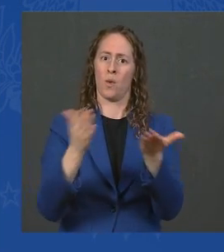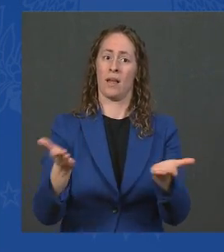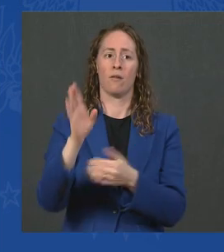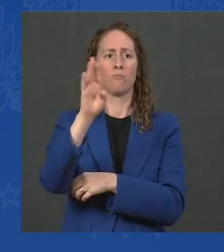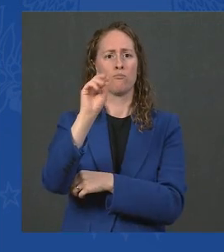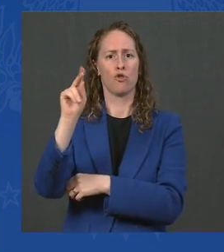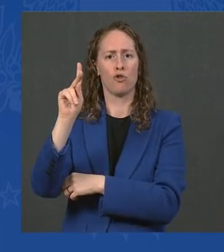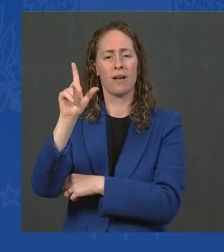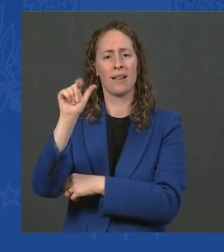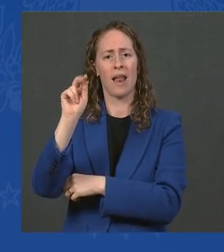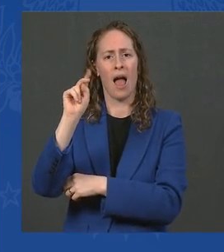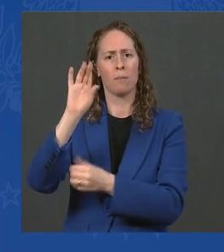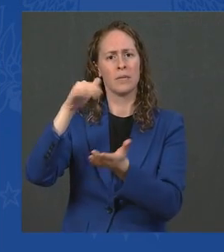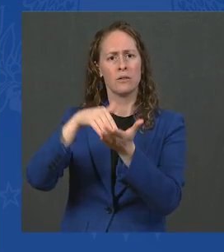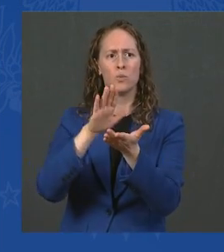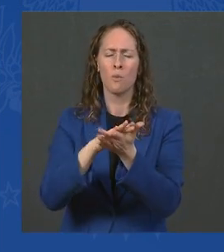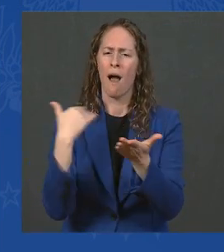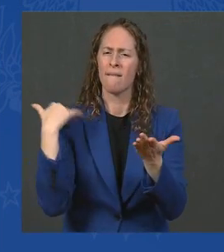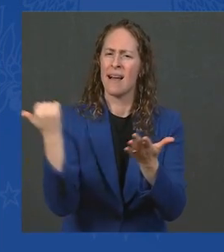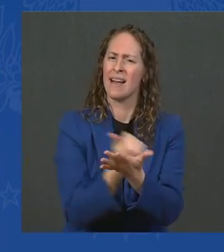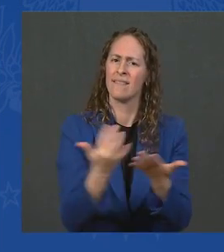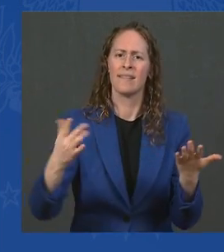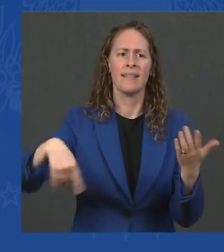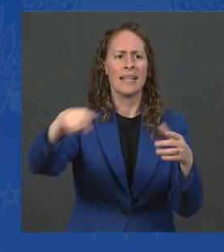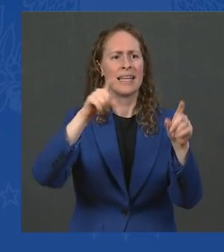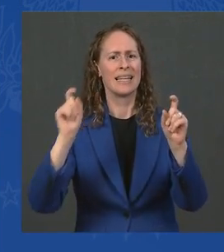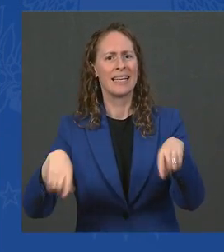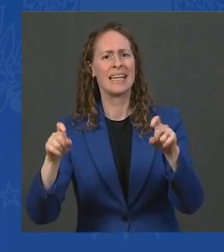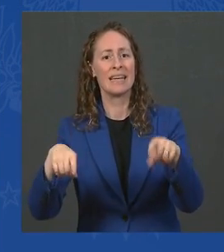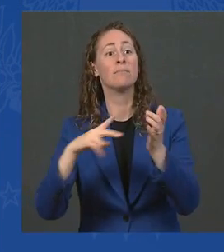to bring students back to class where they belong.